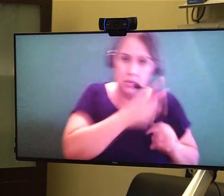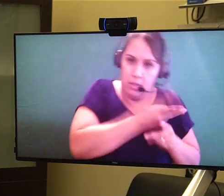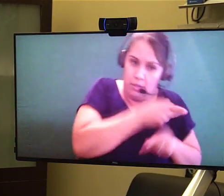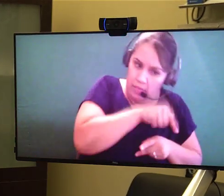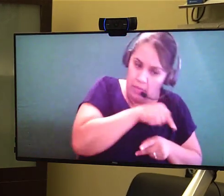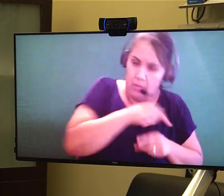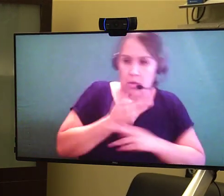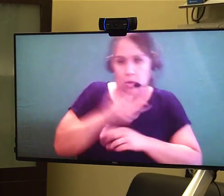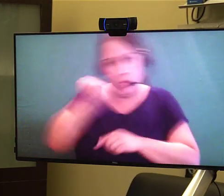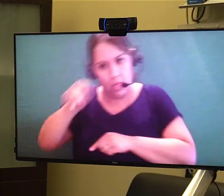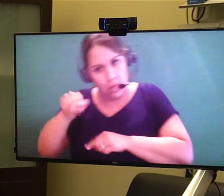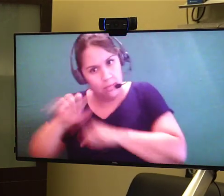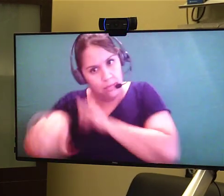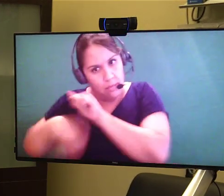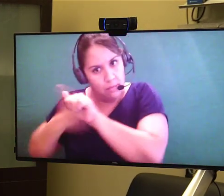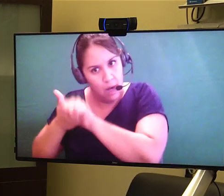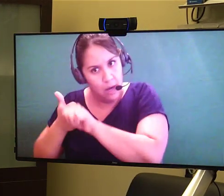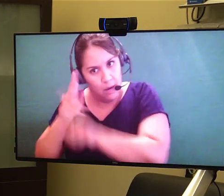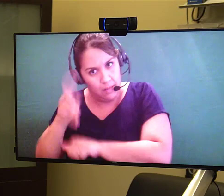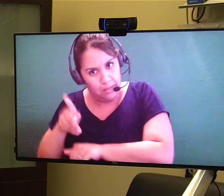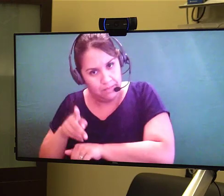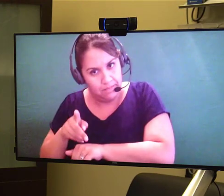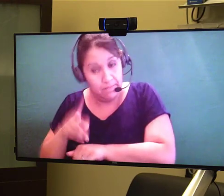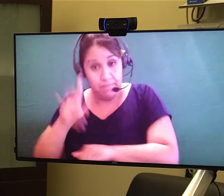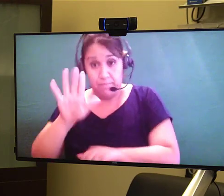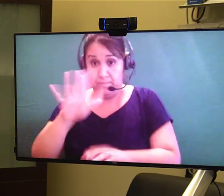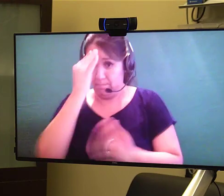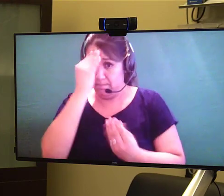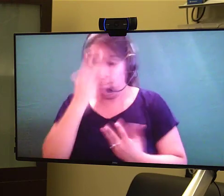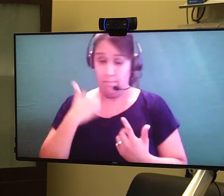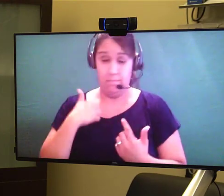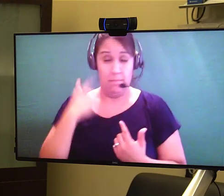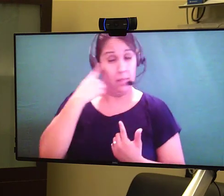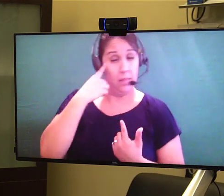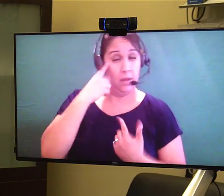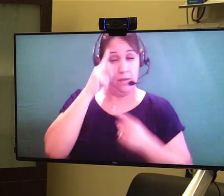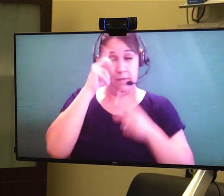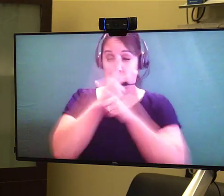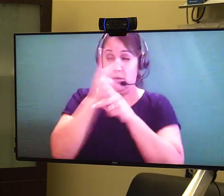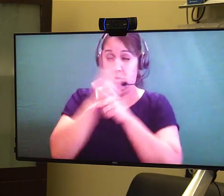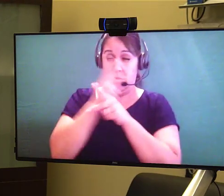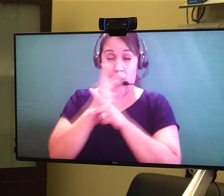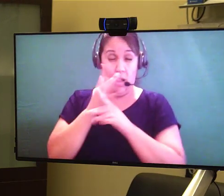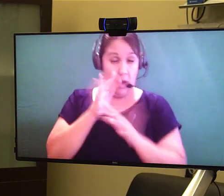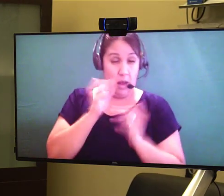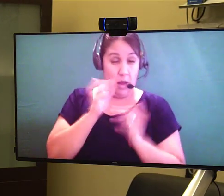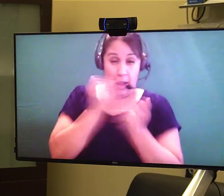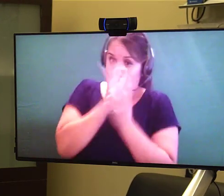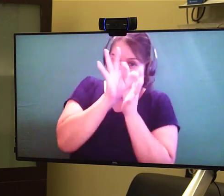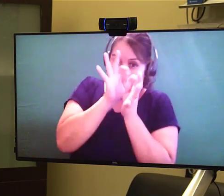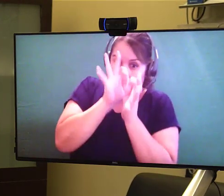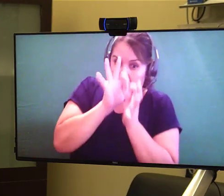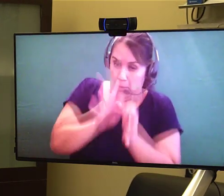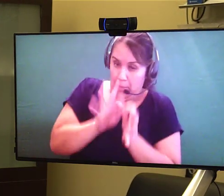The session you are seeing here is me performing a hearing aid fitting with a patient who primarily uses ASL to communicate.